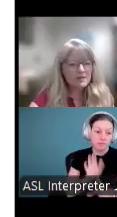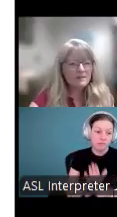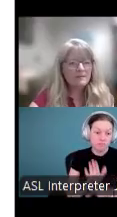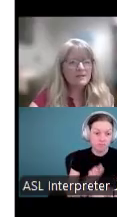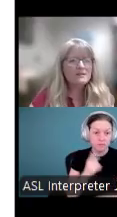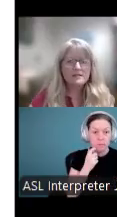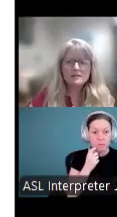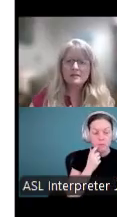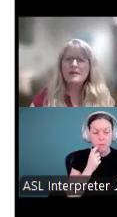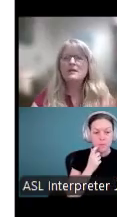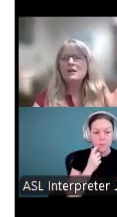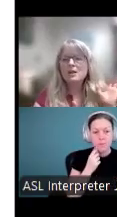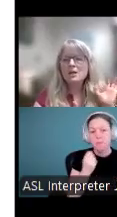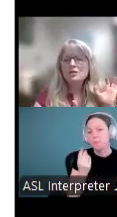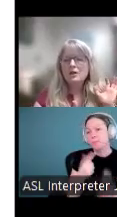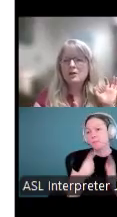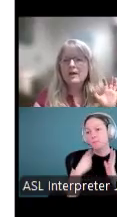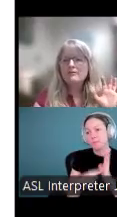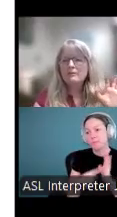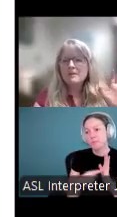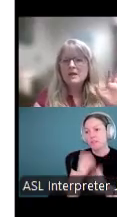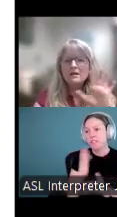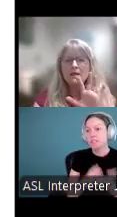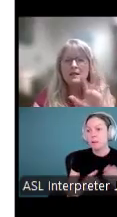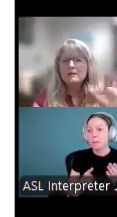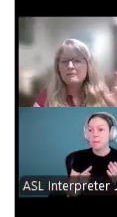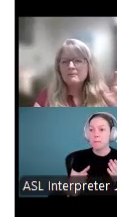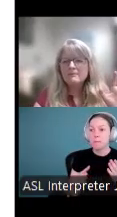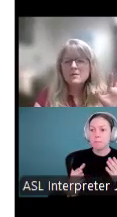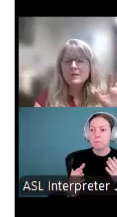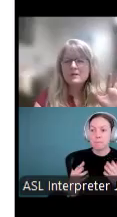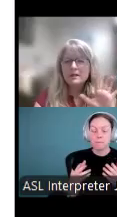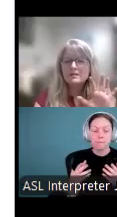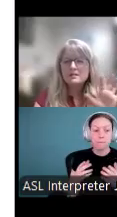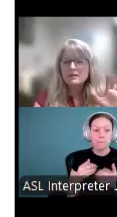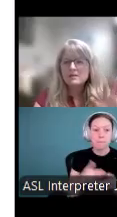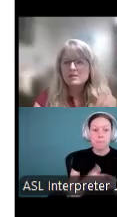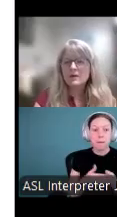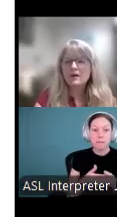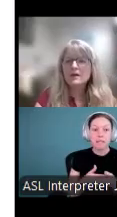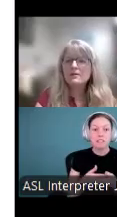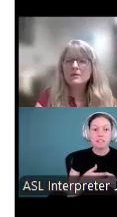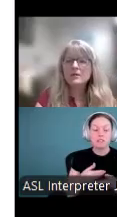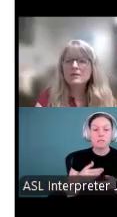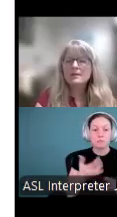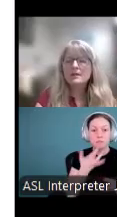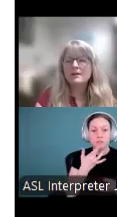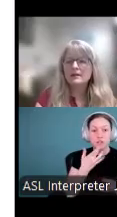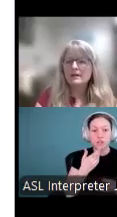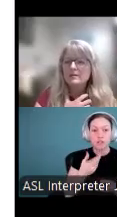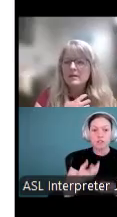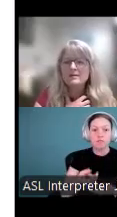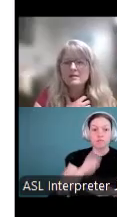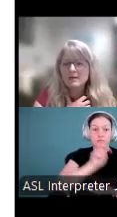Some babies like to be turned away from mom, and so that they can see what's going on in the world. And then other babies